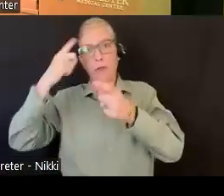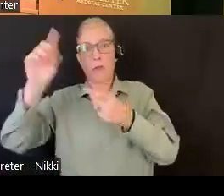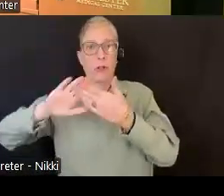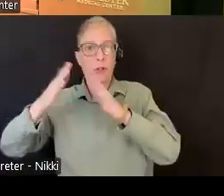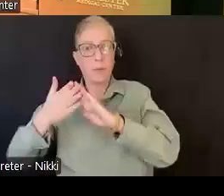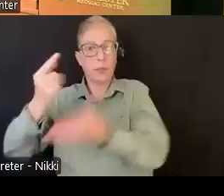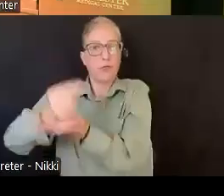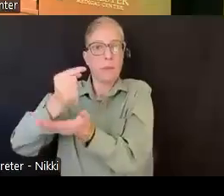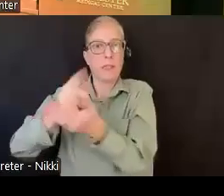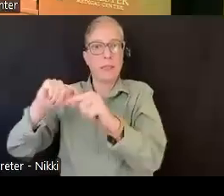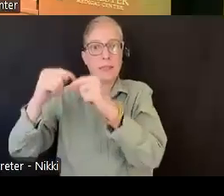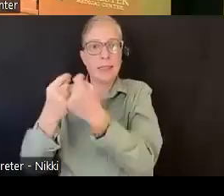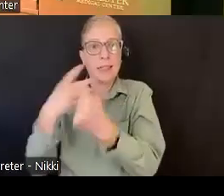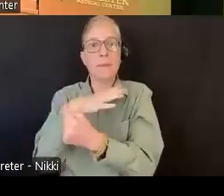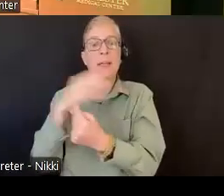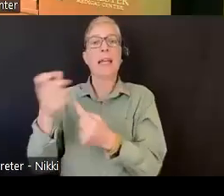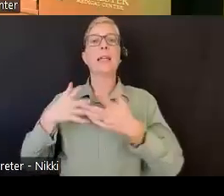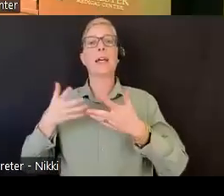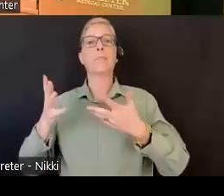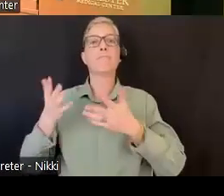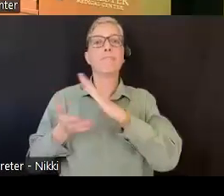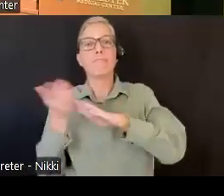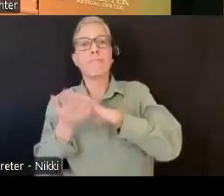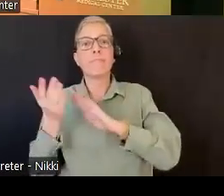a clubhouse model for most of you guys who are familiar with that sort of model for taking care